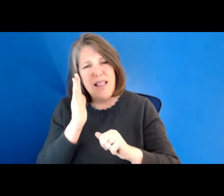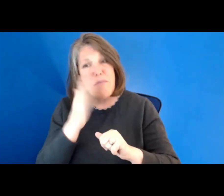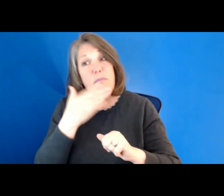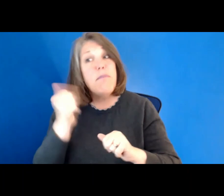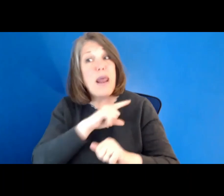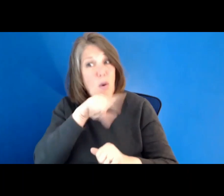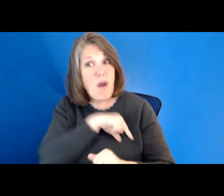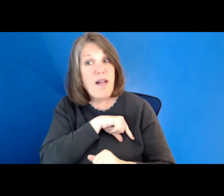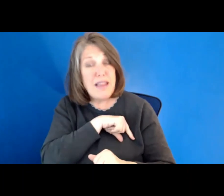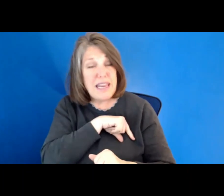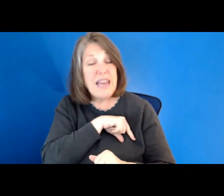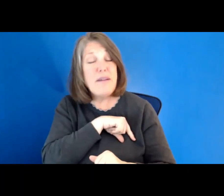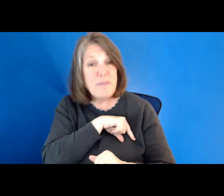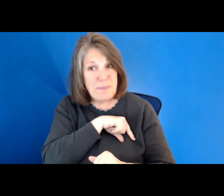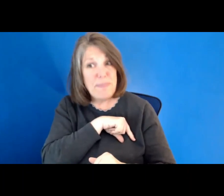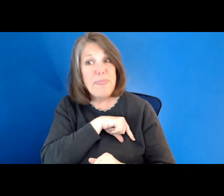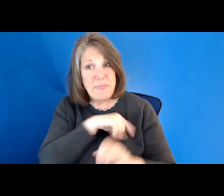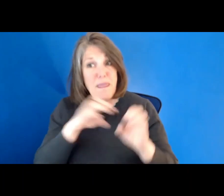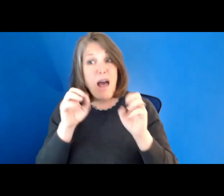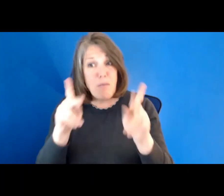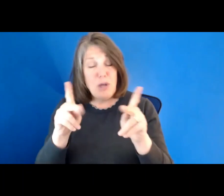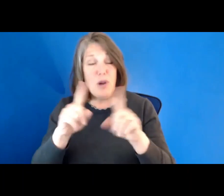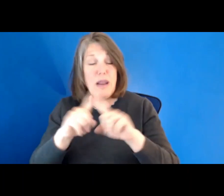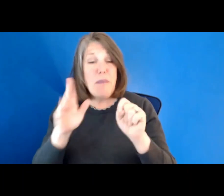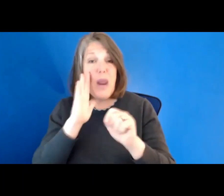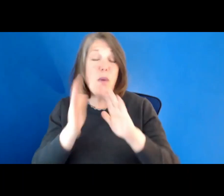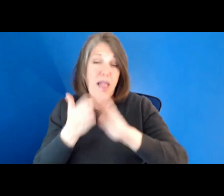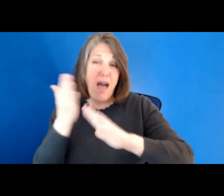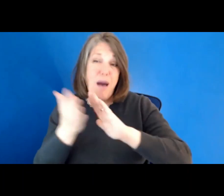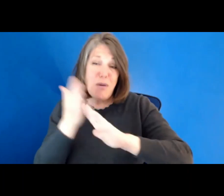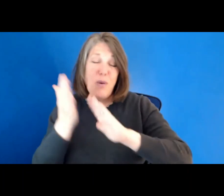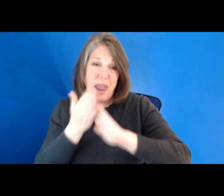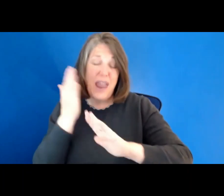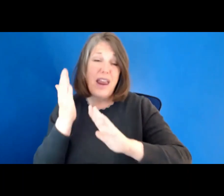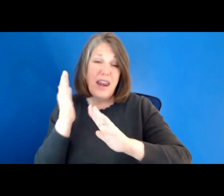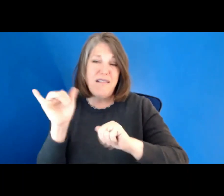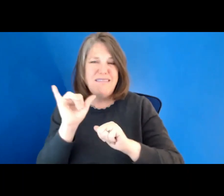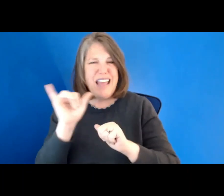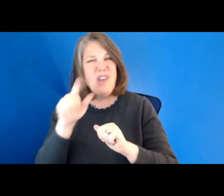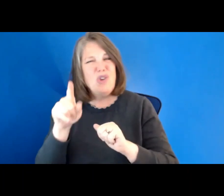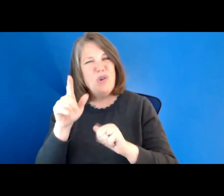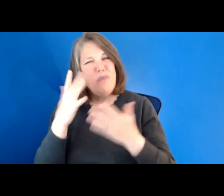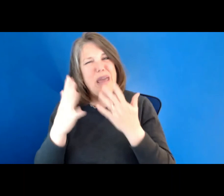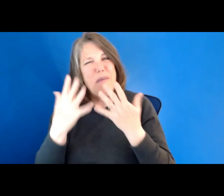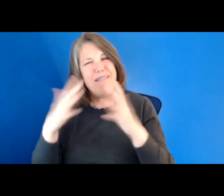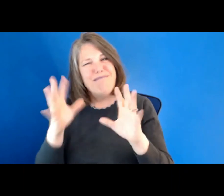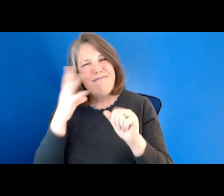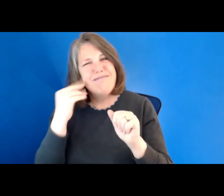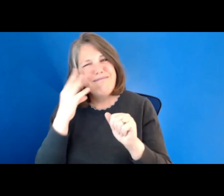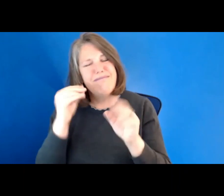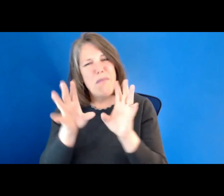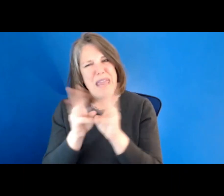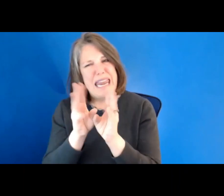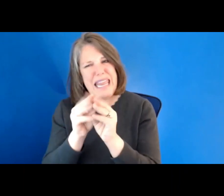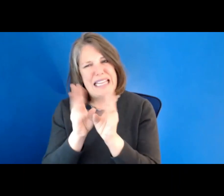17:43:59 opportunity, but it will operate as you might have experienced meetings in